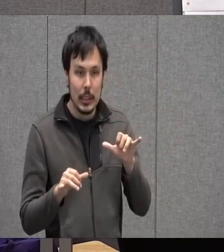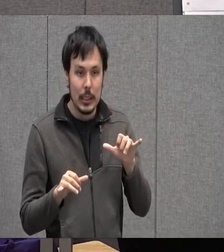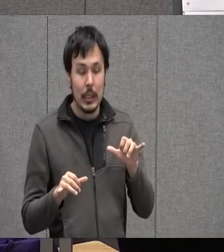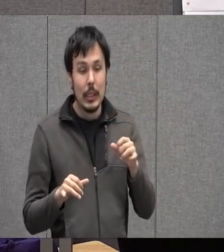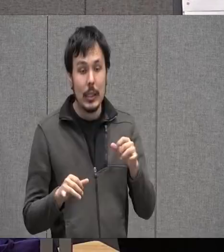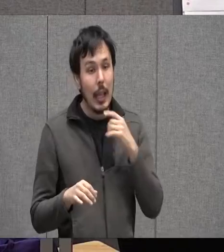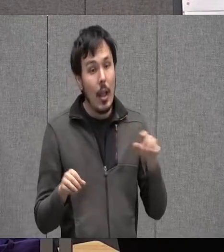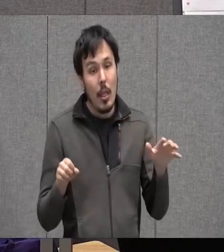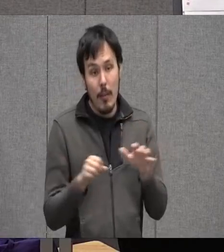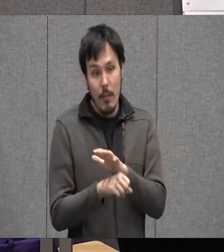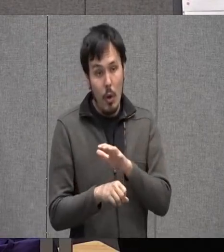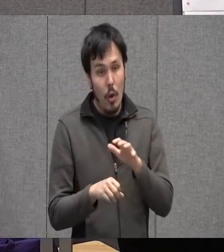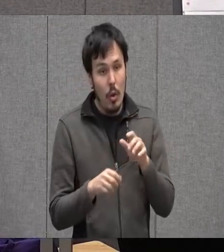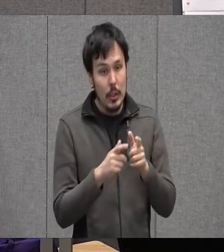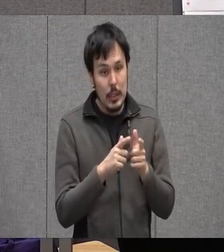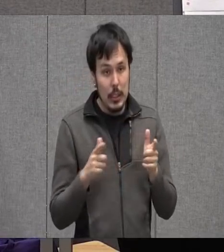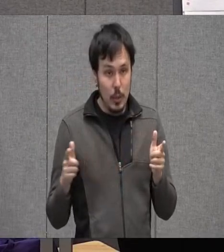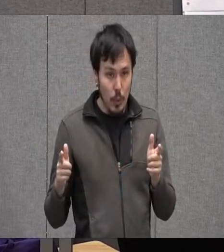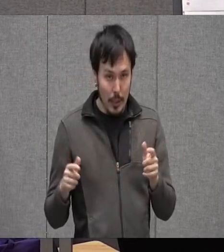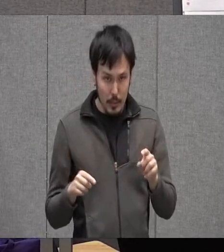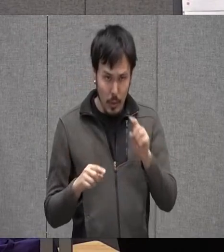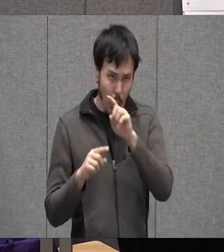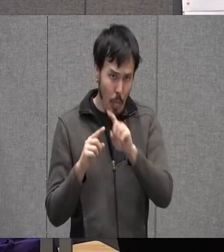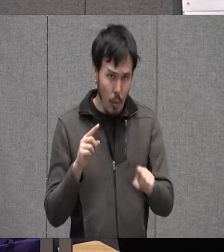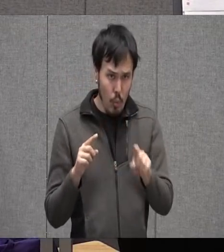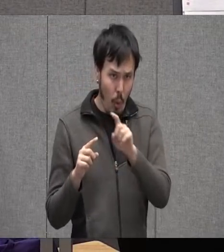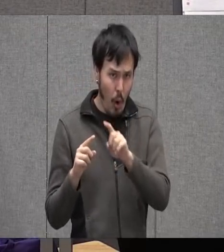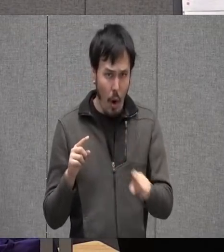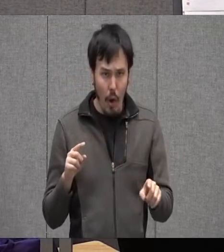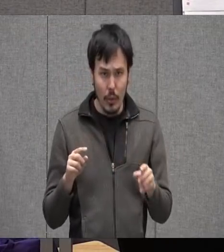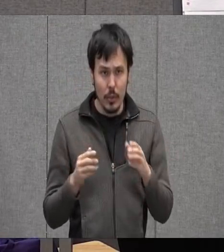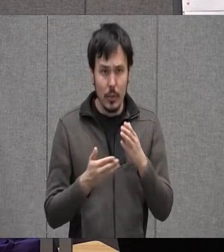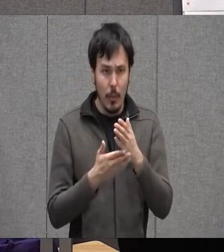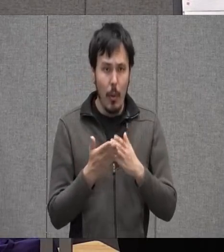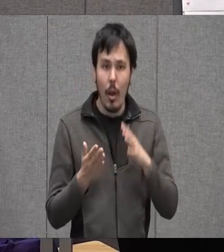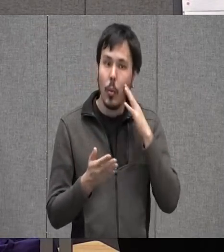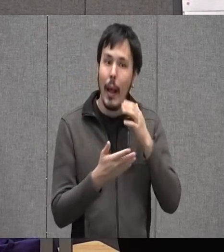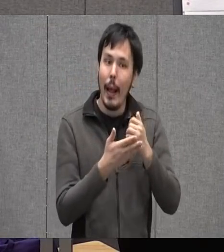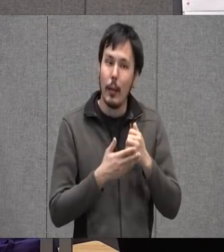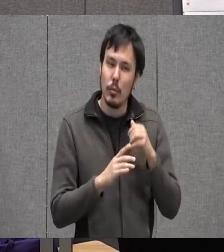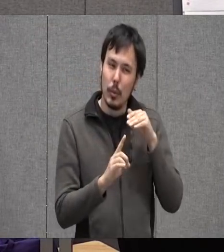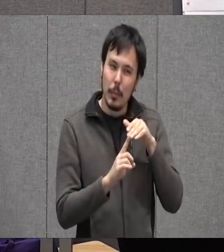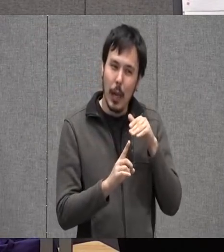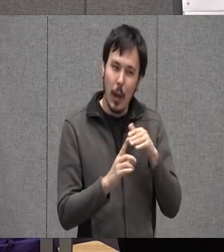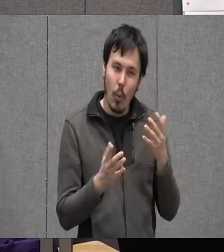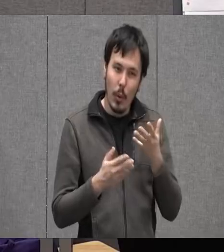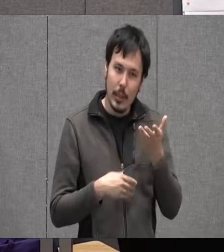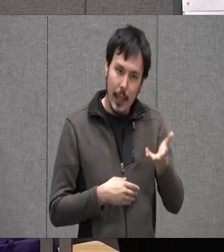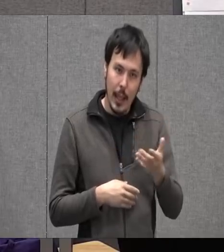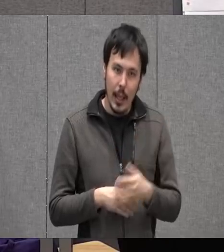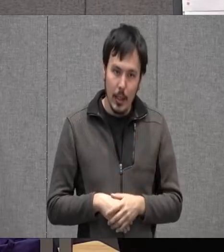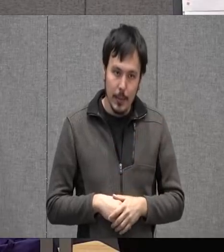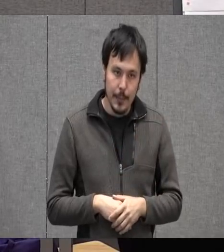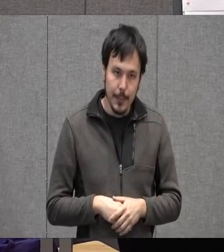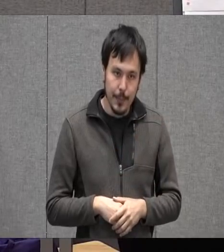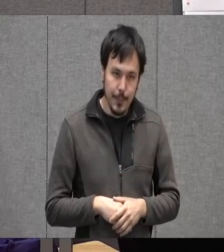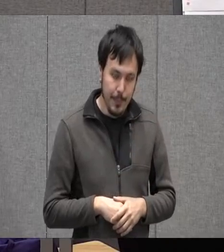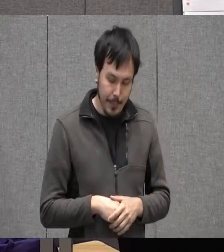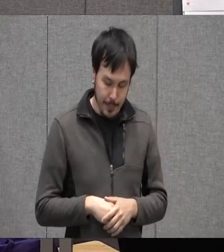And the crossed off part will just kind of remind us what was there in the sequence So it's like a placeholder. So it's like a placeholder, yeah.